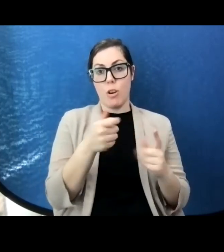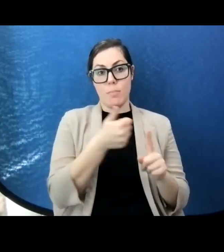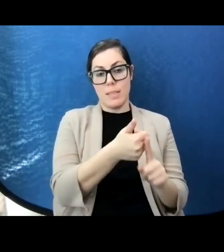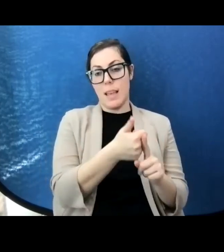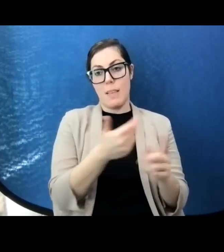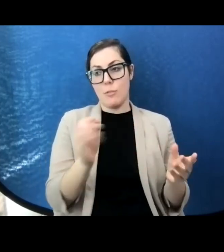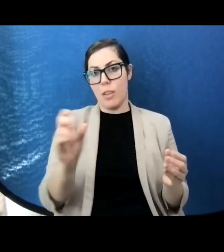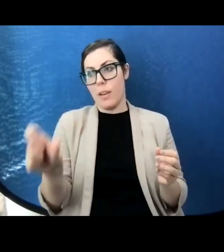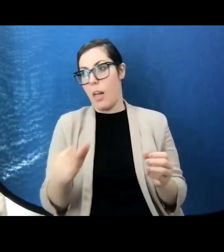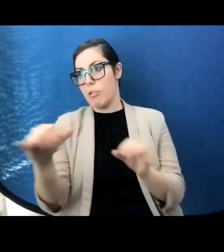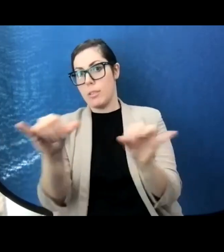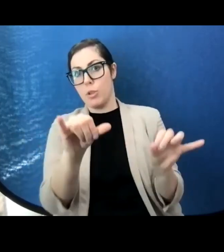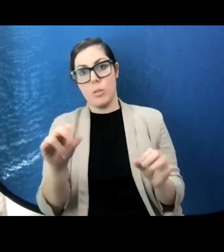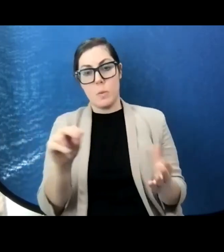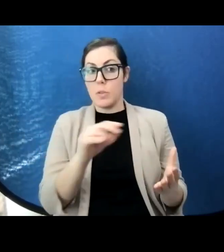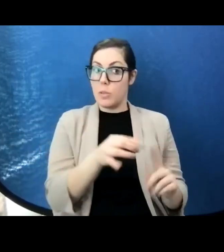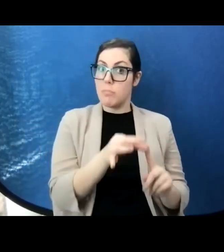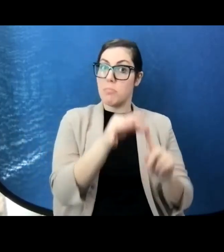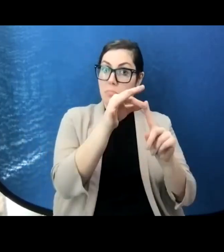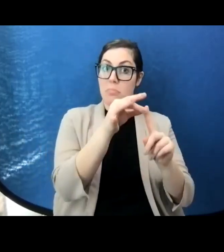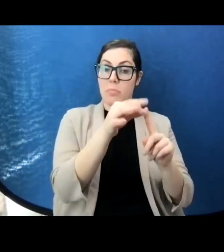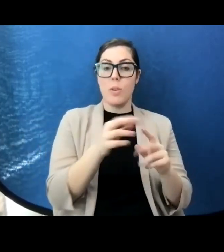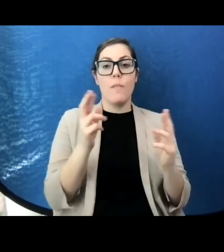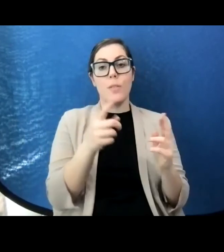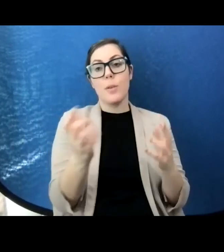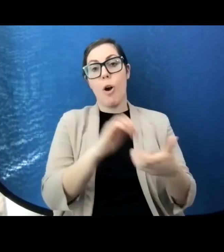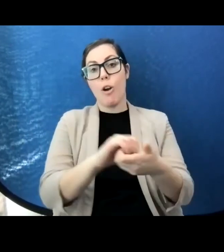partner with all the programs out there, to reach more students with disabilities,